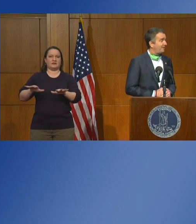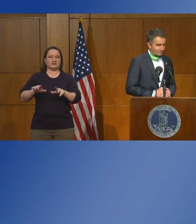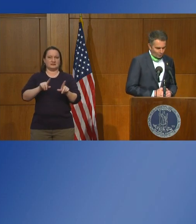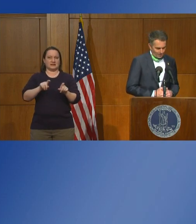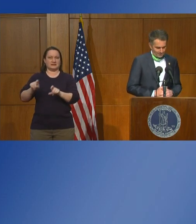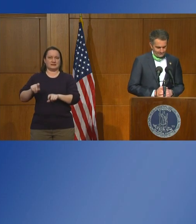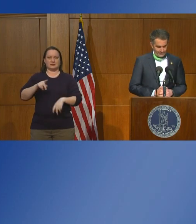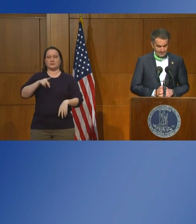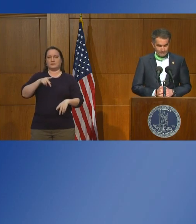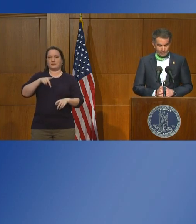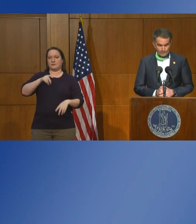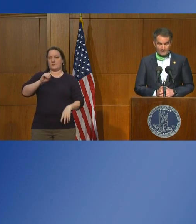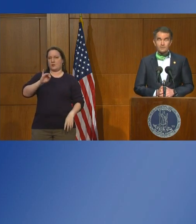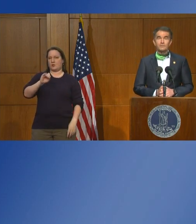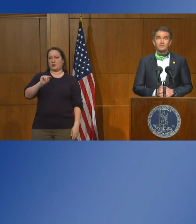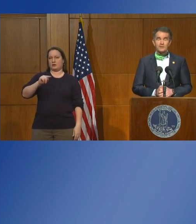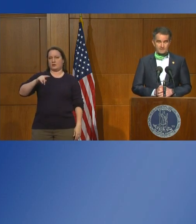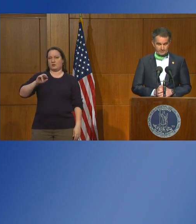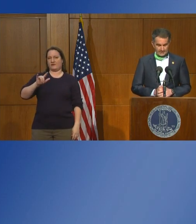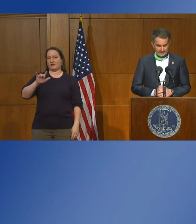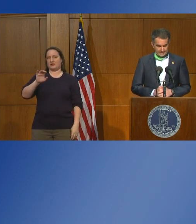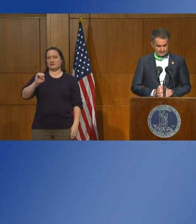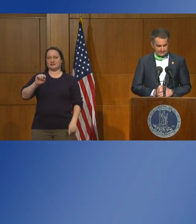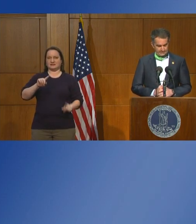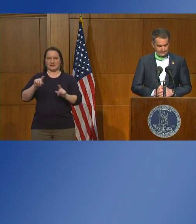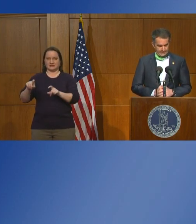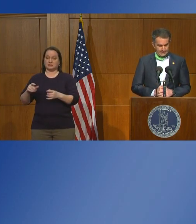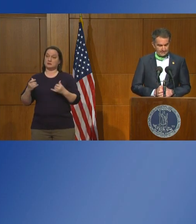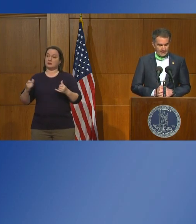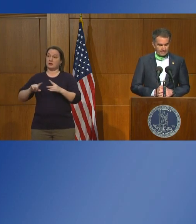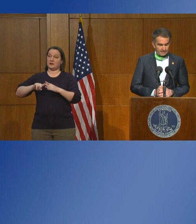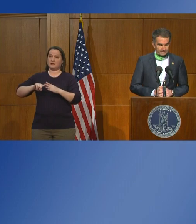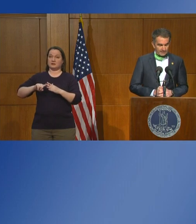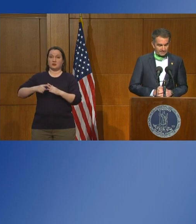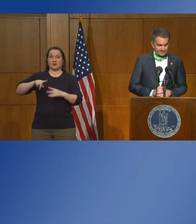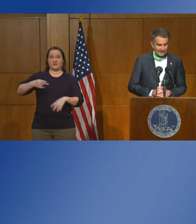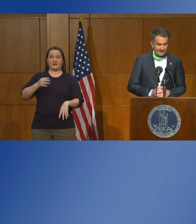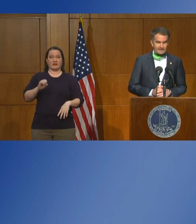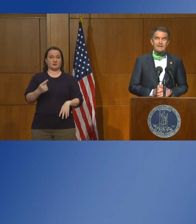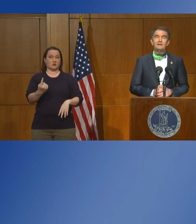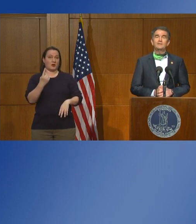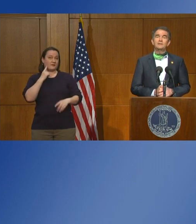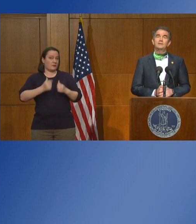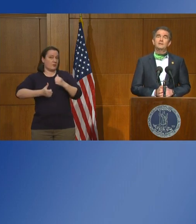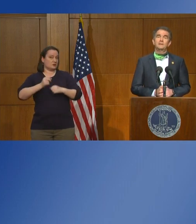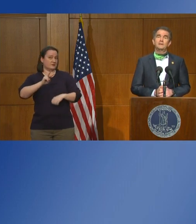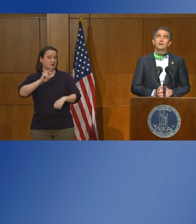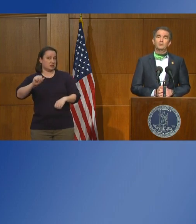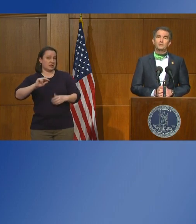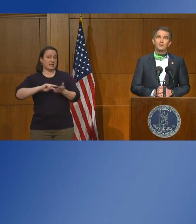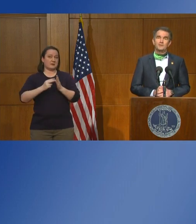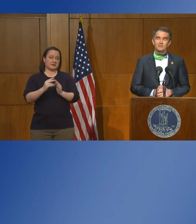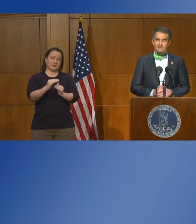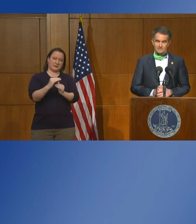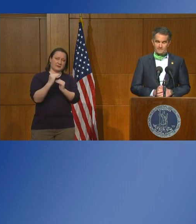TO SUPPORT POINT PREVALENCE TESTING. TODAY FACE ONE FOR